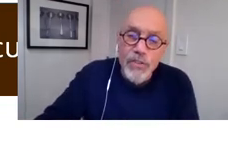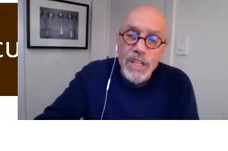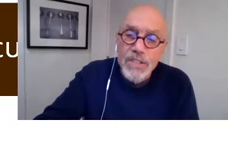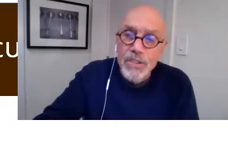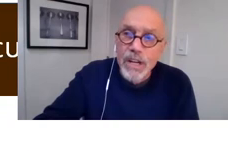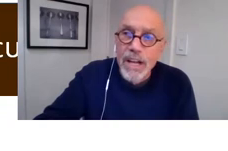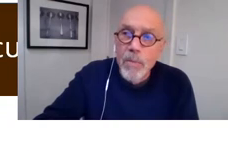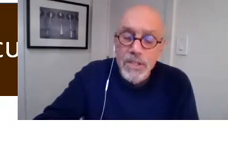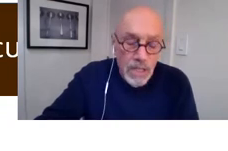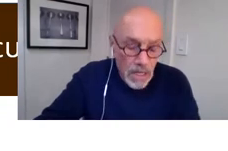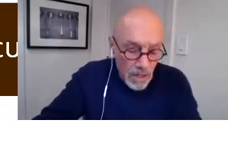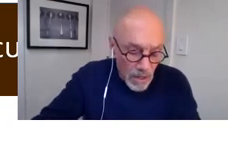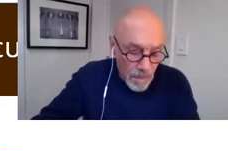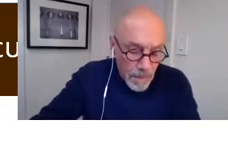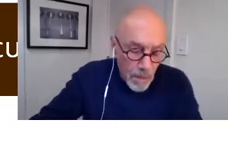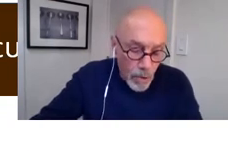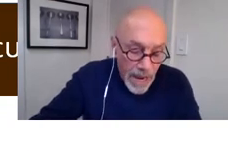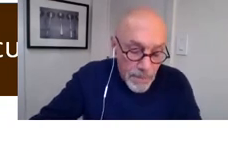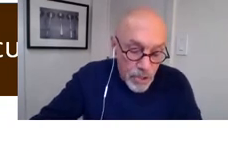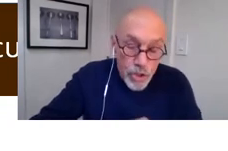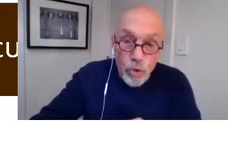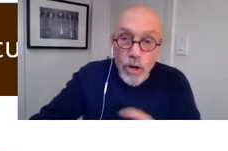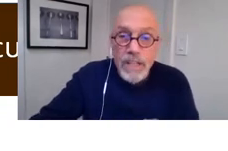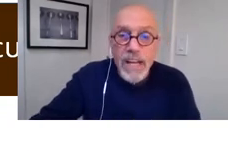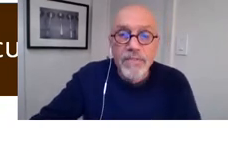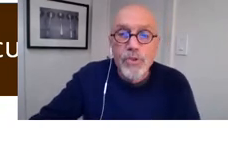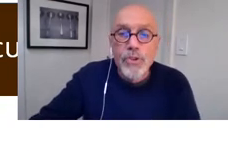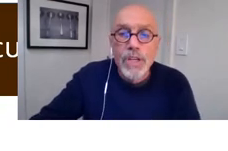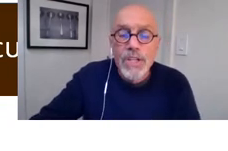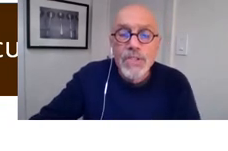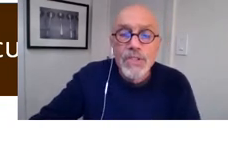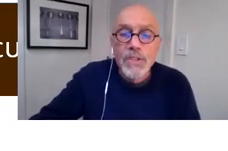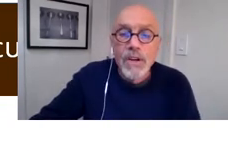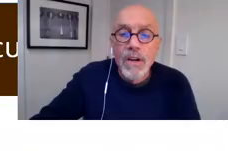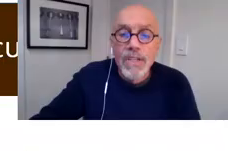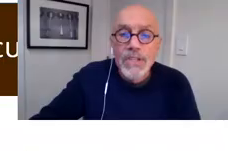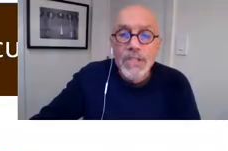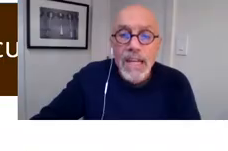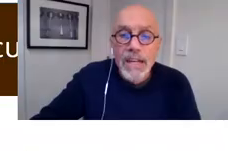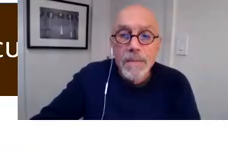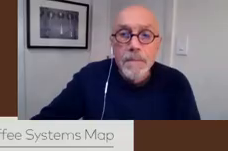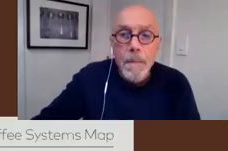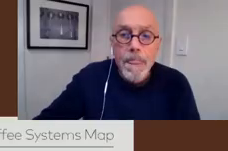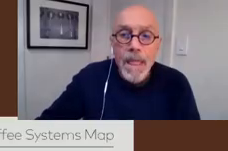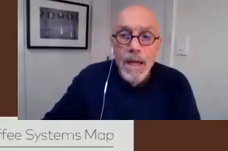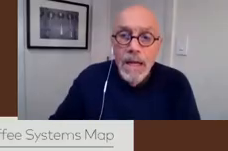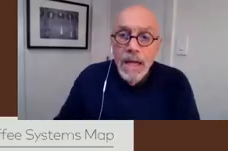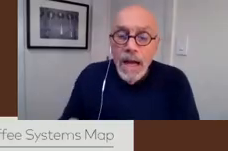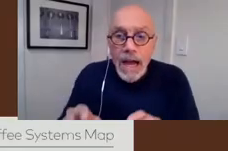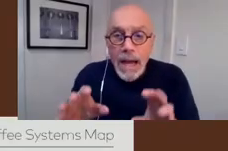the things that will help us perhaps ensure that that future is sustained.